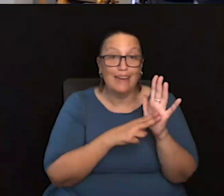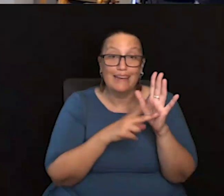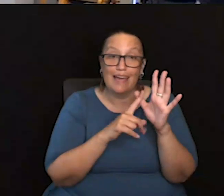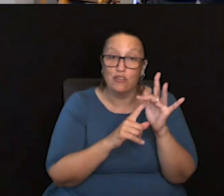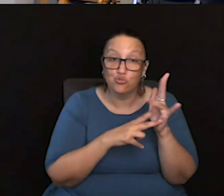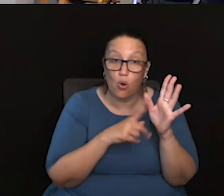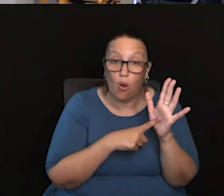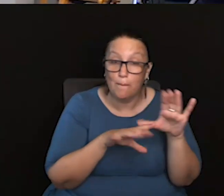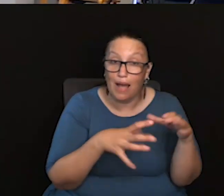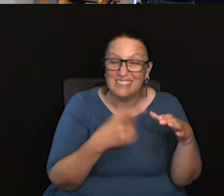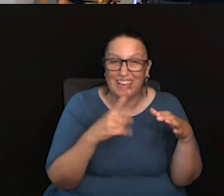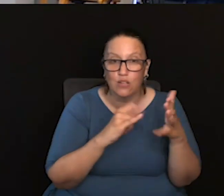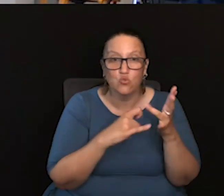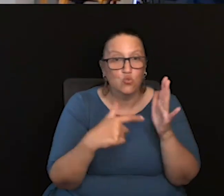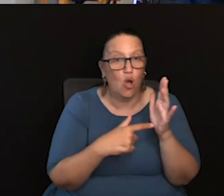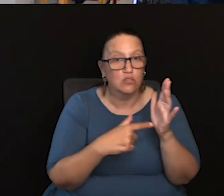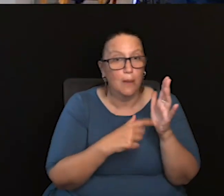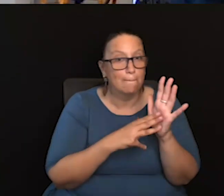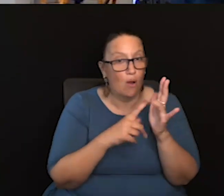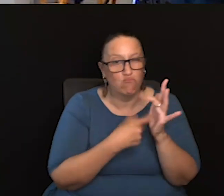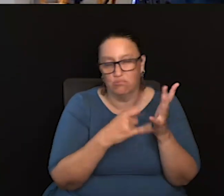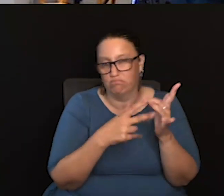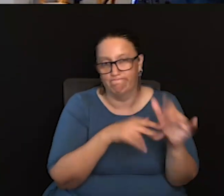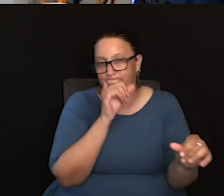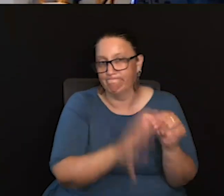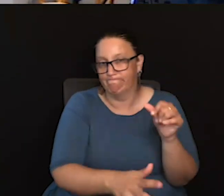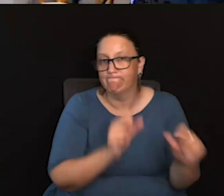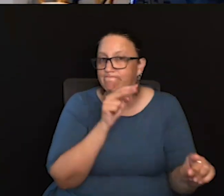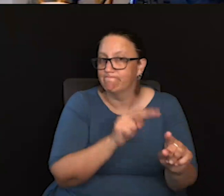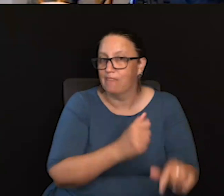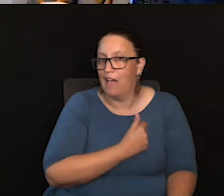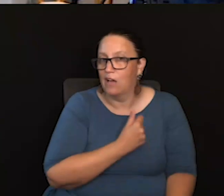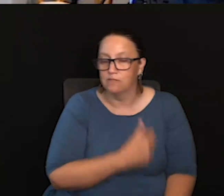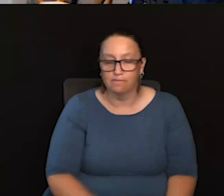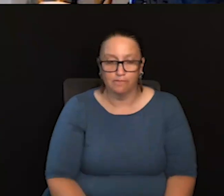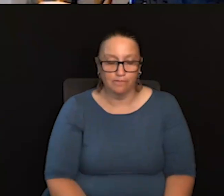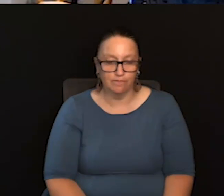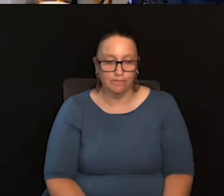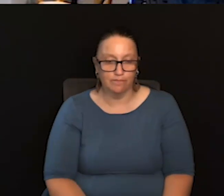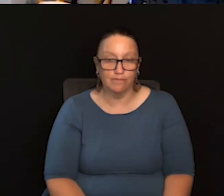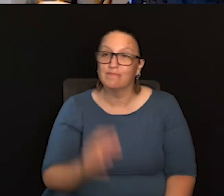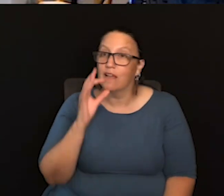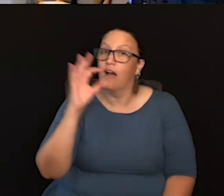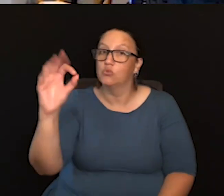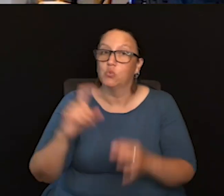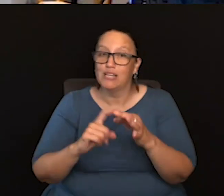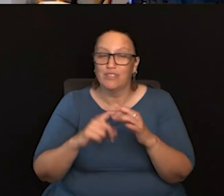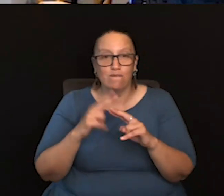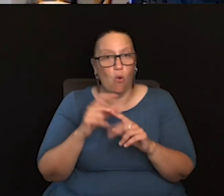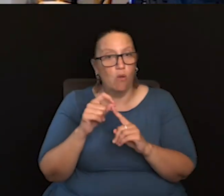We haven't seen any changes to the isolation requirements since they were reduced to seven days for cases and household contacts.